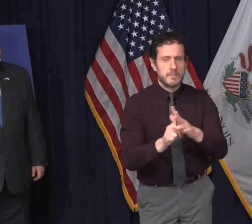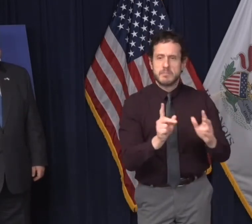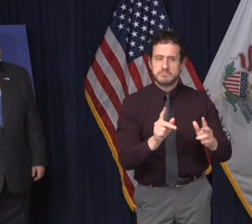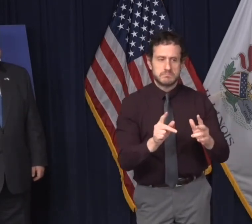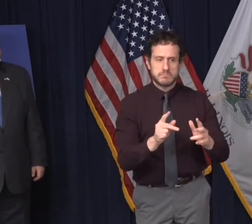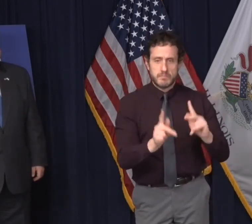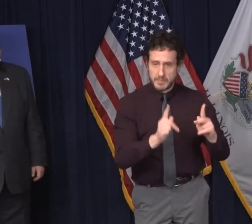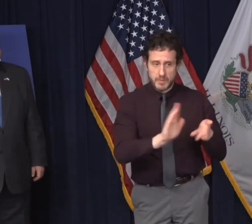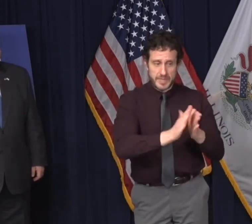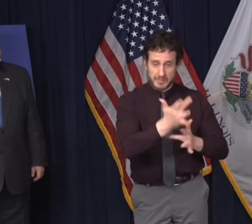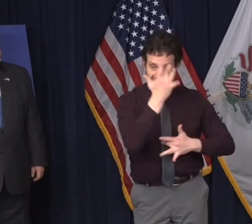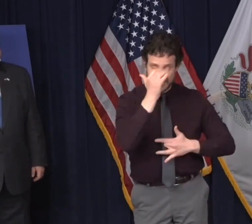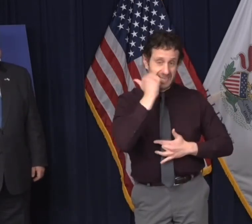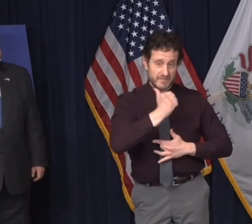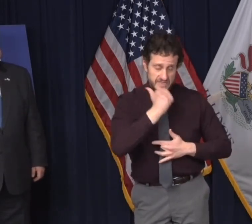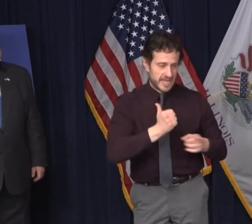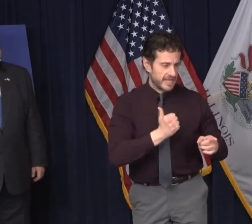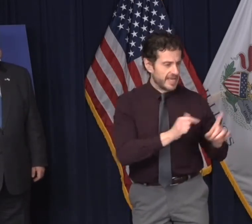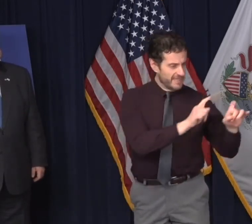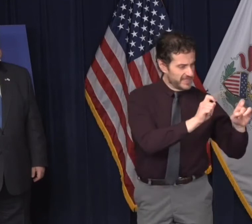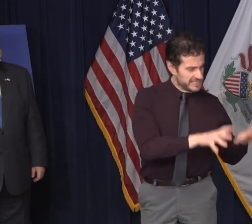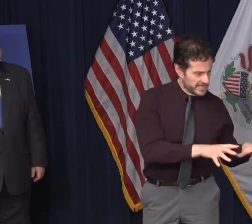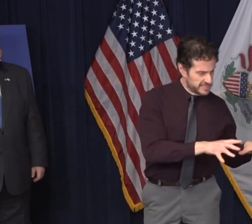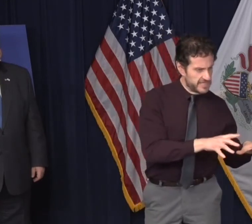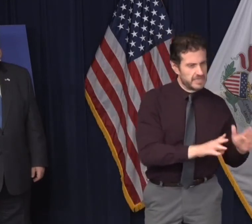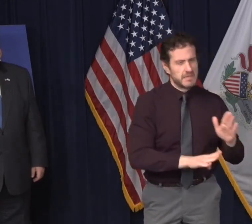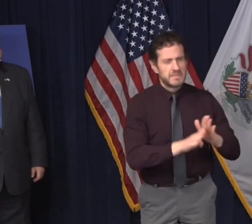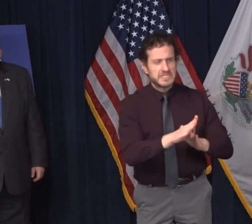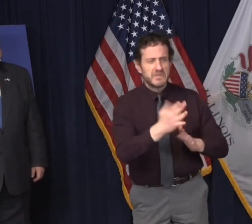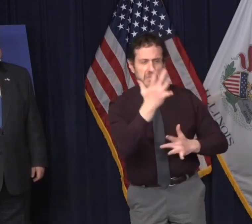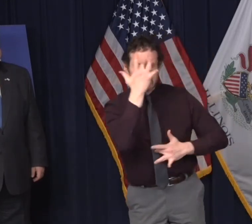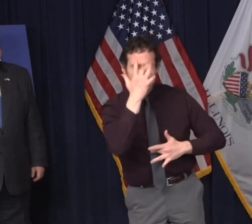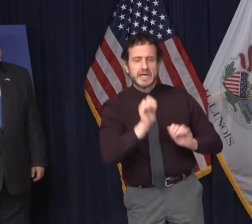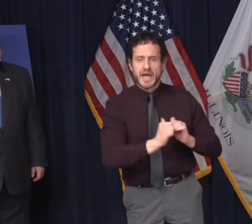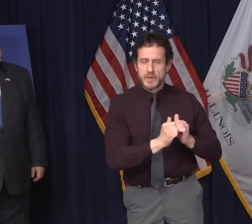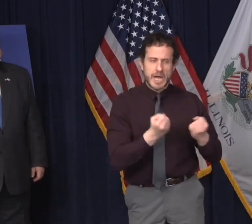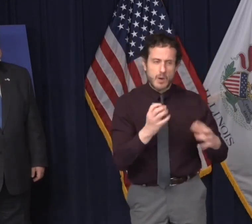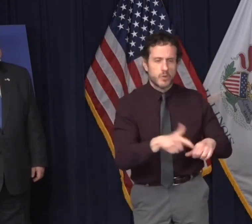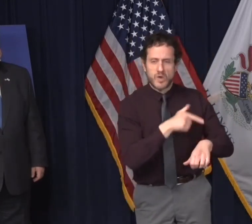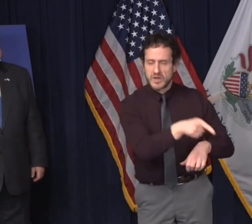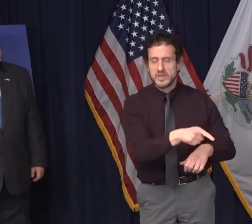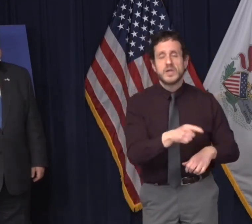BEHAVIOR, DAILY NUMBER OF CASES, TIME FROM SYMPTOM ONSET TO TESTING, THE NUMBER OF CONTACTS